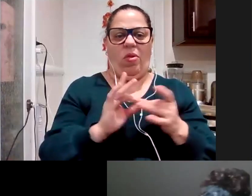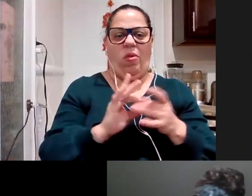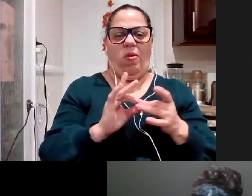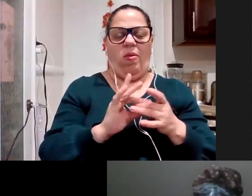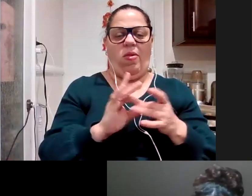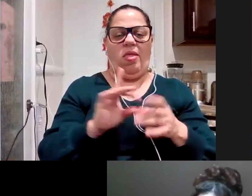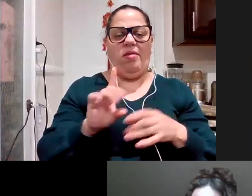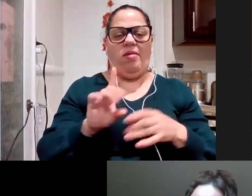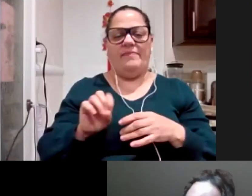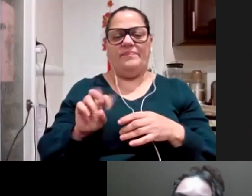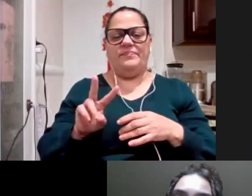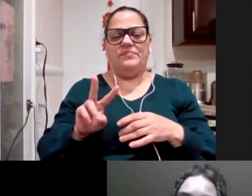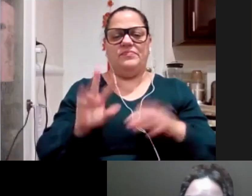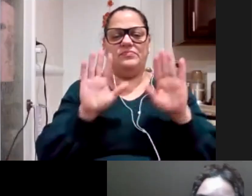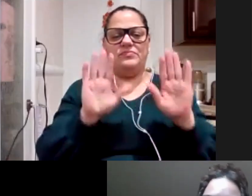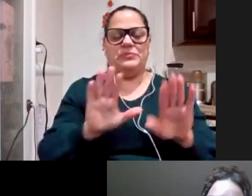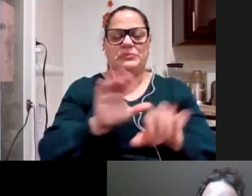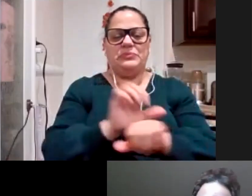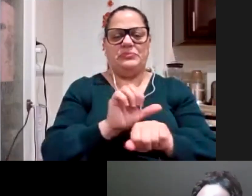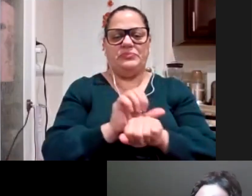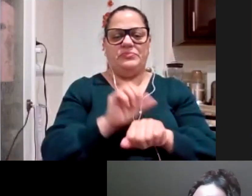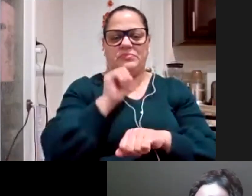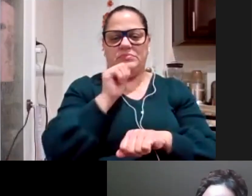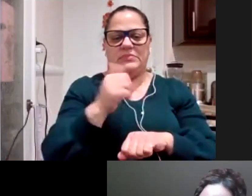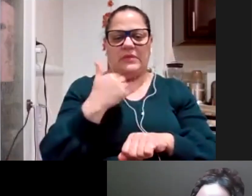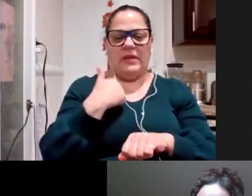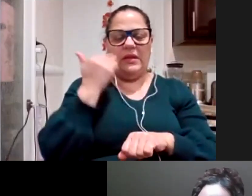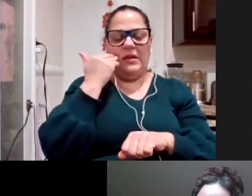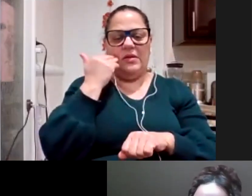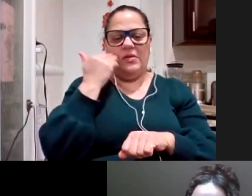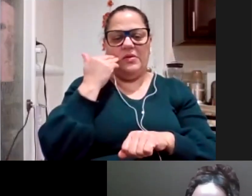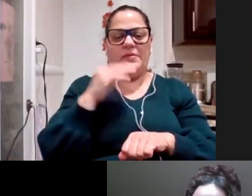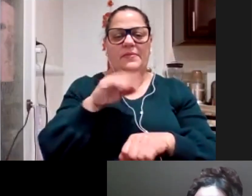Amazing work. Oh, yeah. Didn't did not know about Hen Henry Viscardi. Quite a story. I